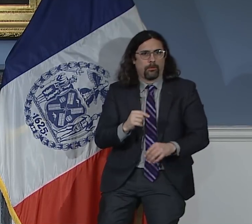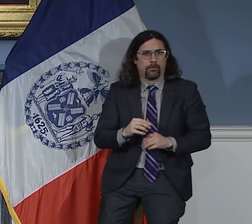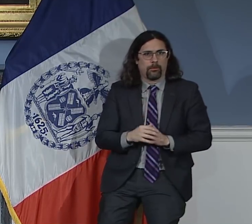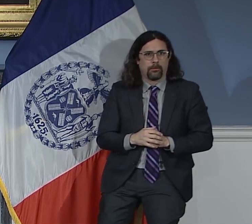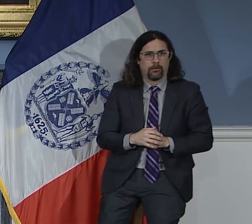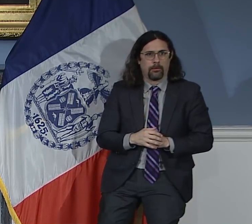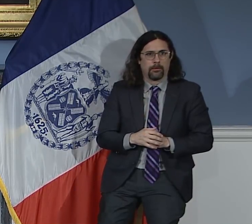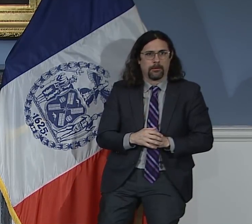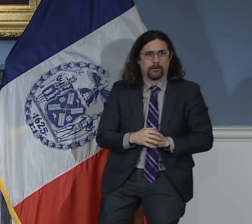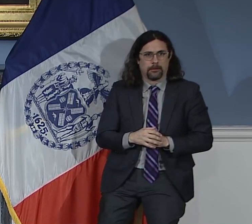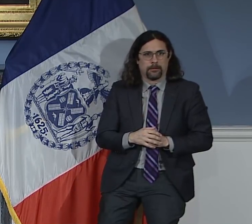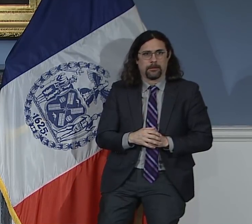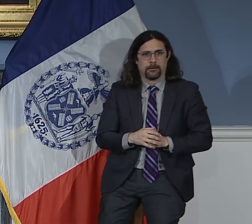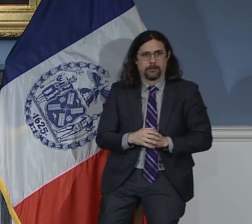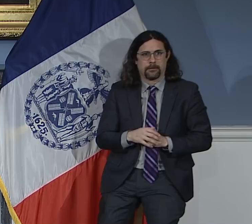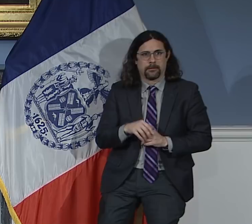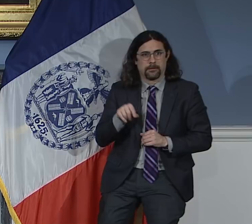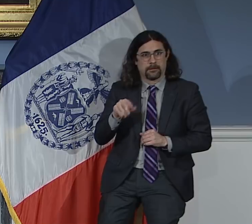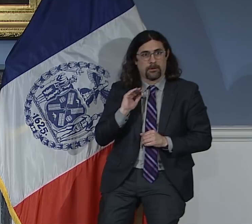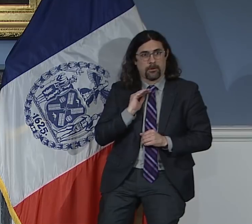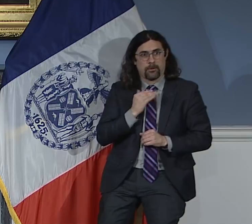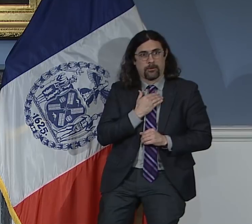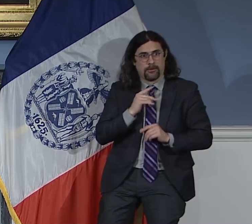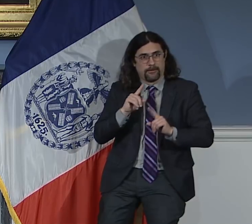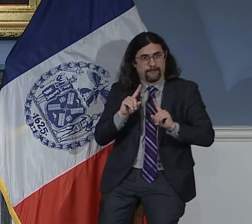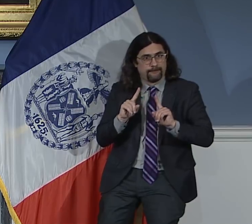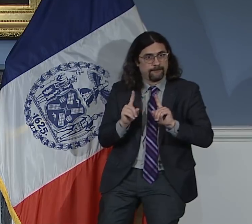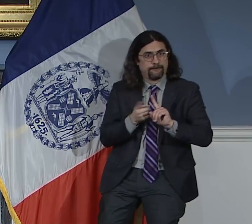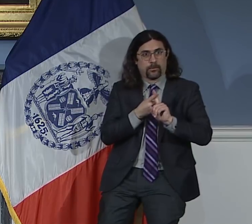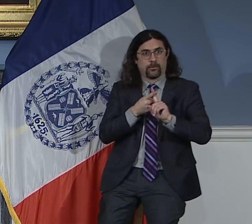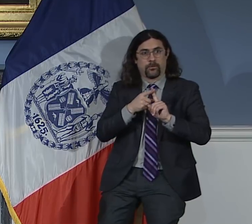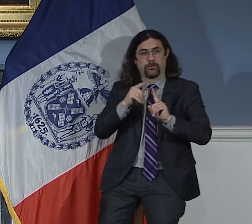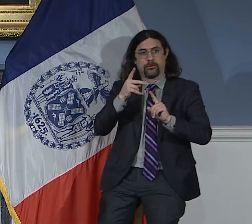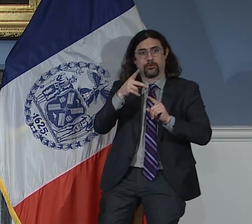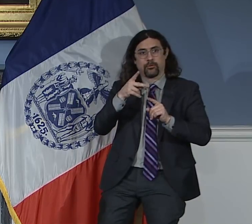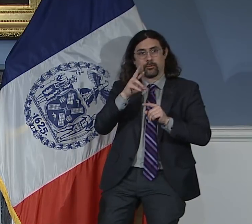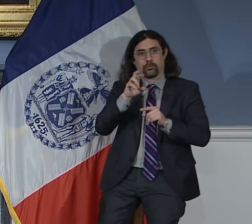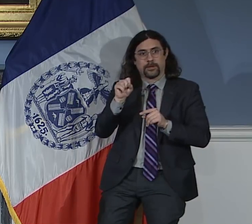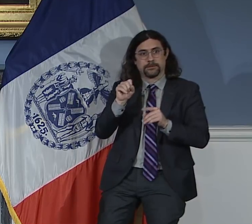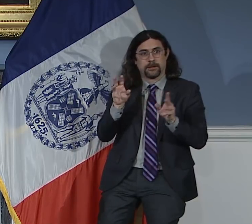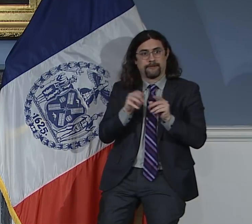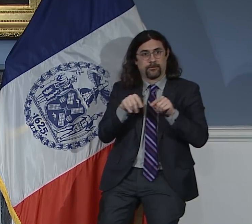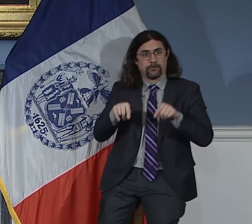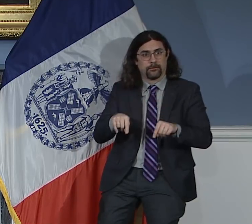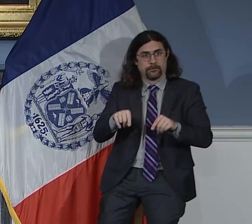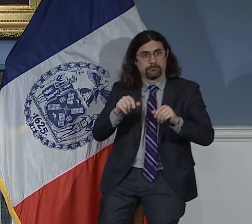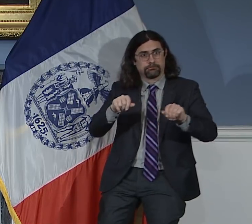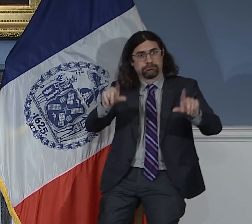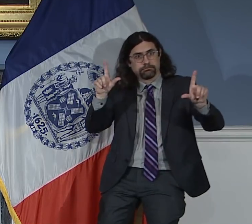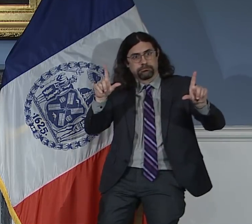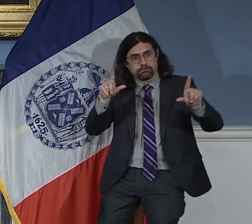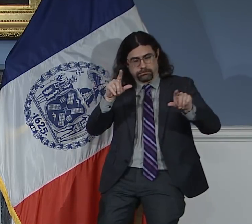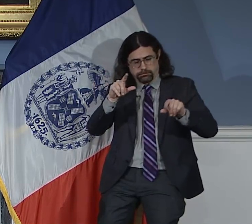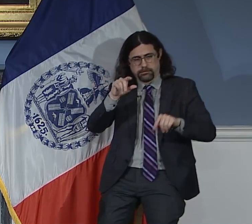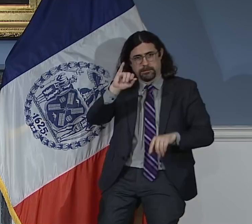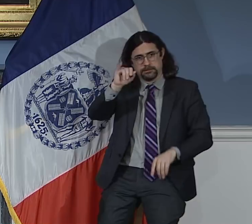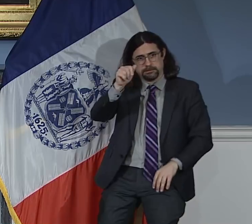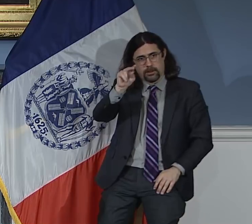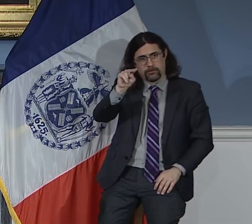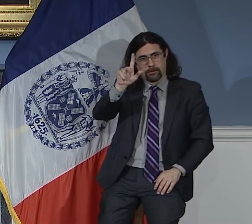CRISIS, GIVEN THAT THE CITY OF NE YWO RKHE LDITS FIRST PRESS CONFERENCE TO ANNOUNCE OUR STEPS ON CORONAVIRUS ON JANUARY 24th I, THINK THE